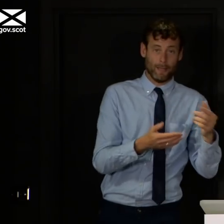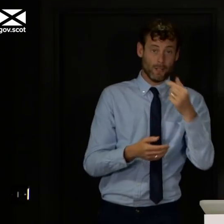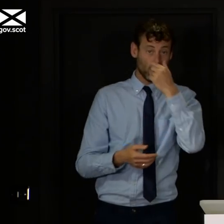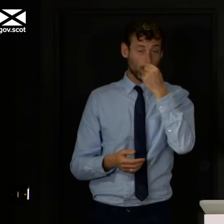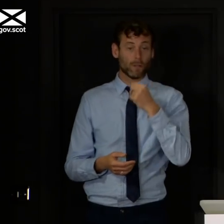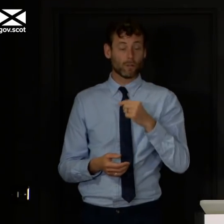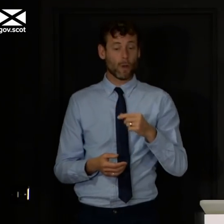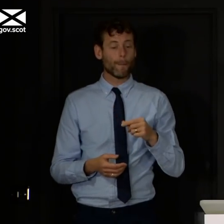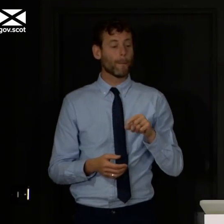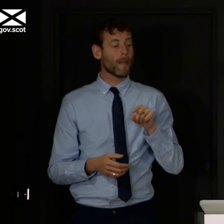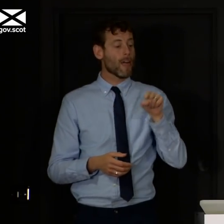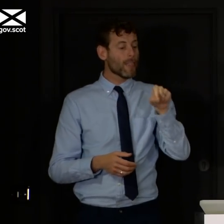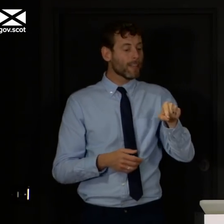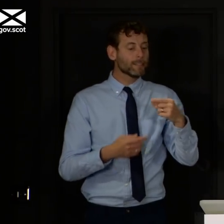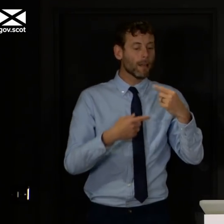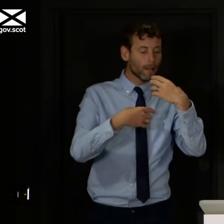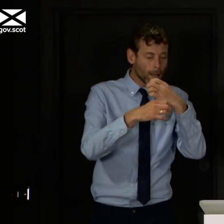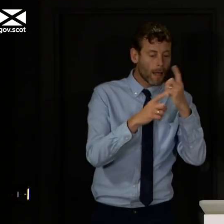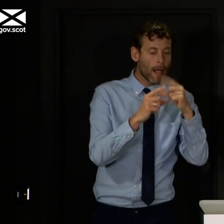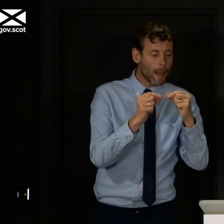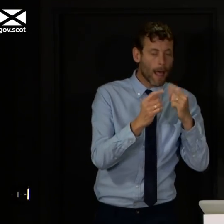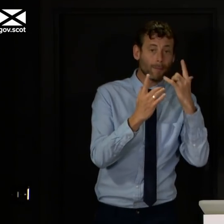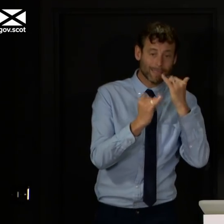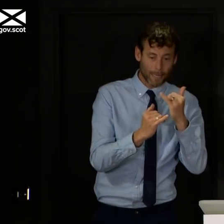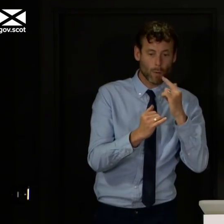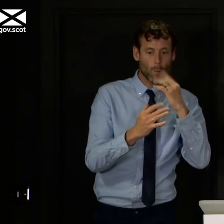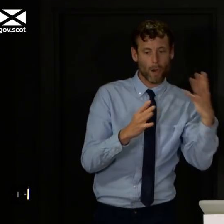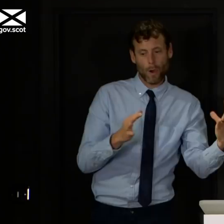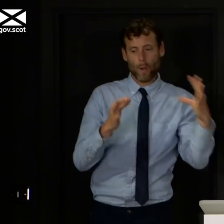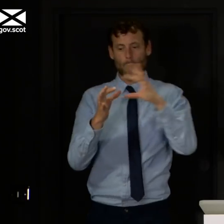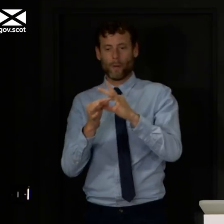So, all of this information is there, but the positive and negative I would hope, Possibly,